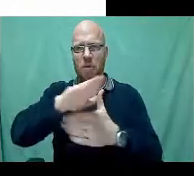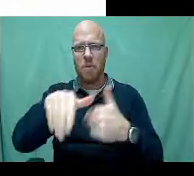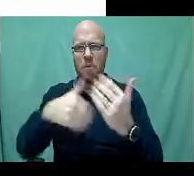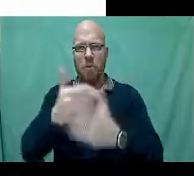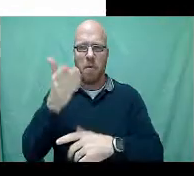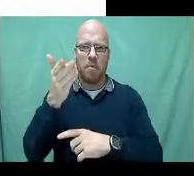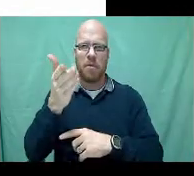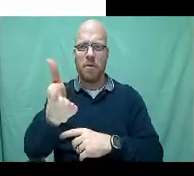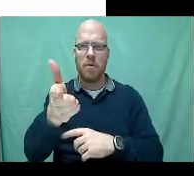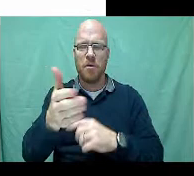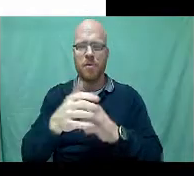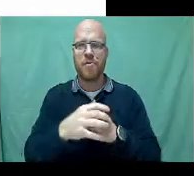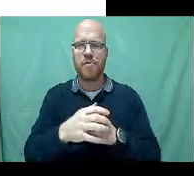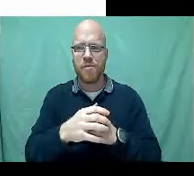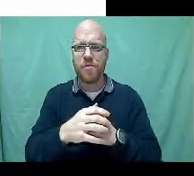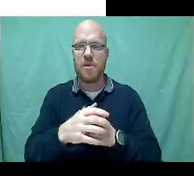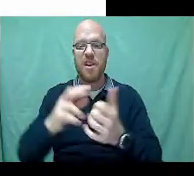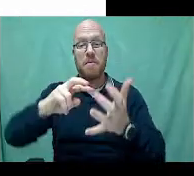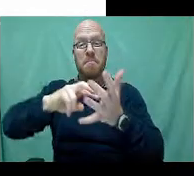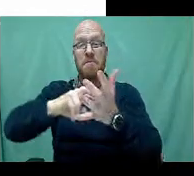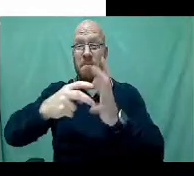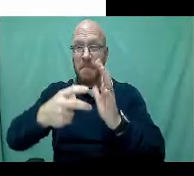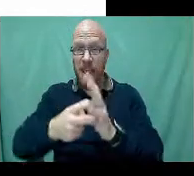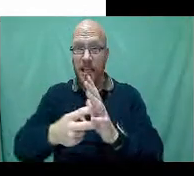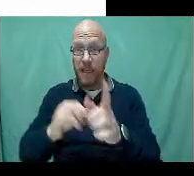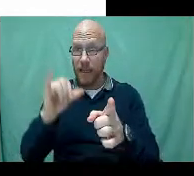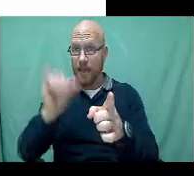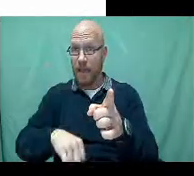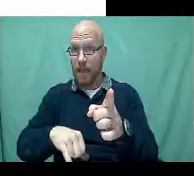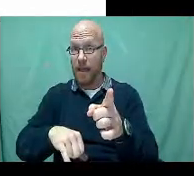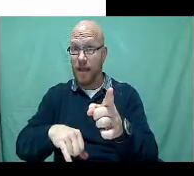So, I believe they're all there, all possible factors of 30.